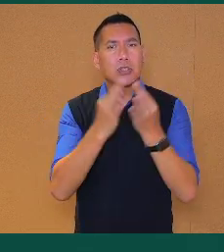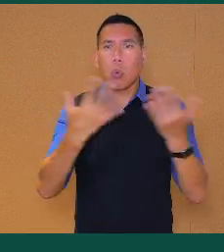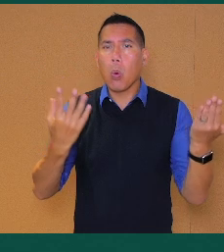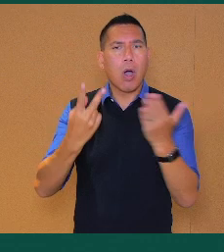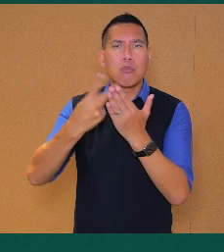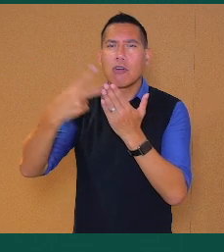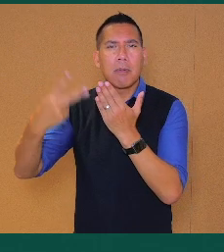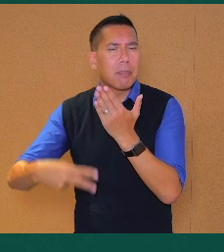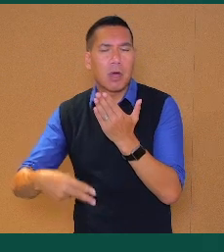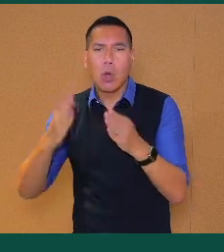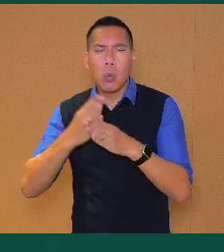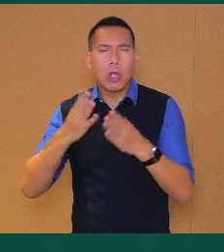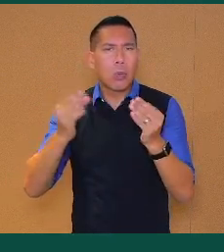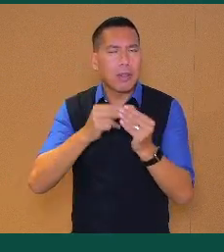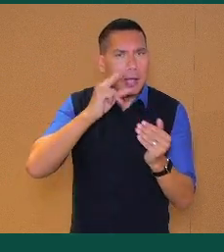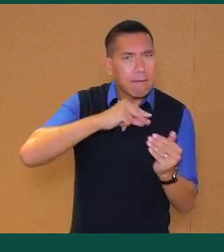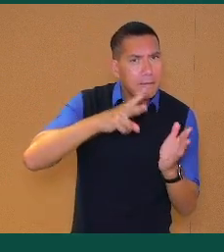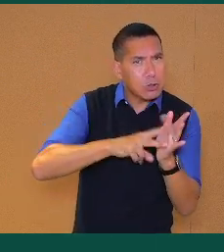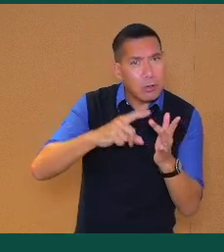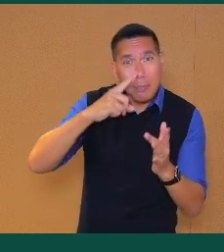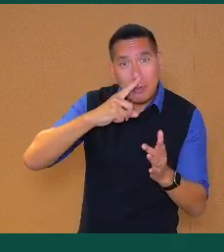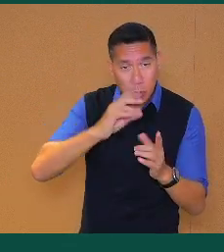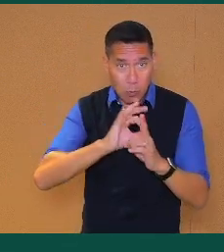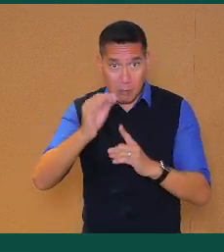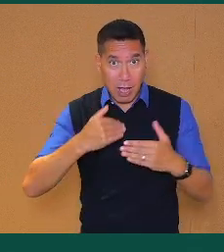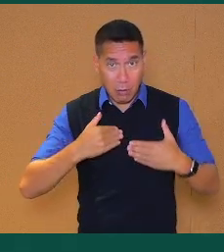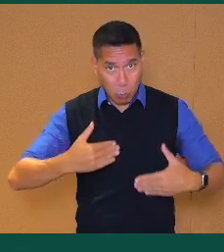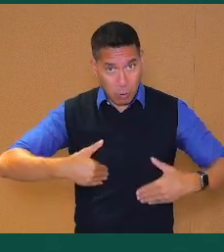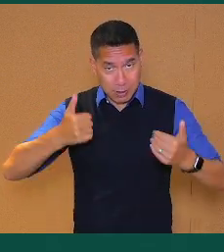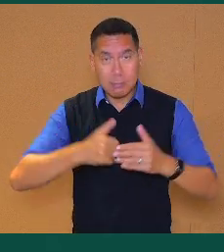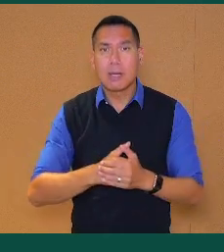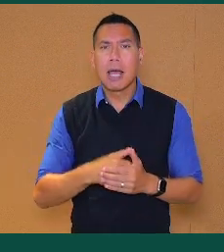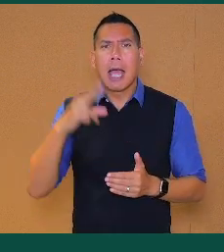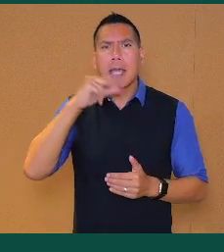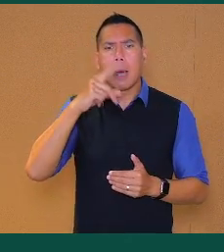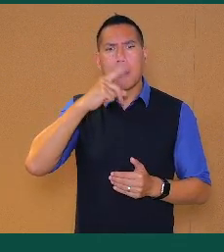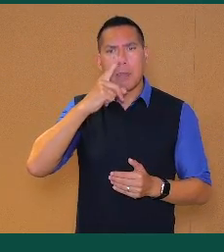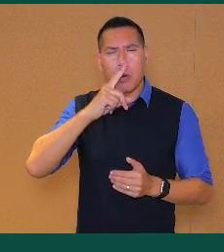This category recognises an organisation or a program working with young Victorians to improve their health and well-being. Young people have been affected